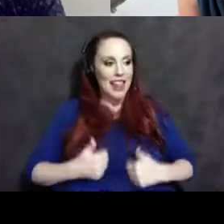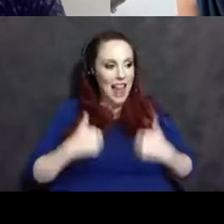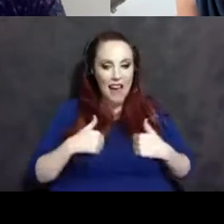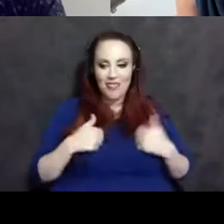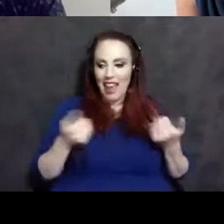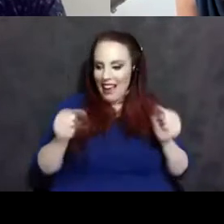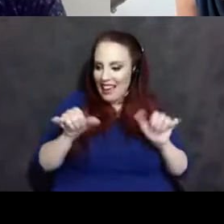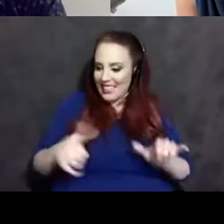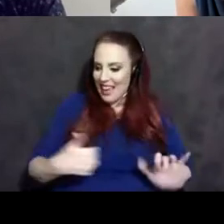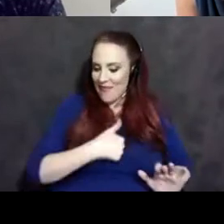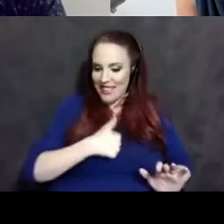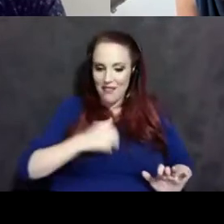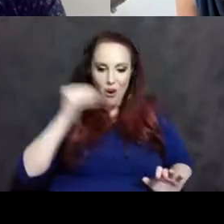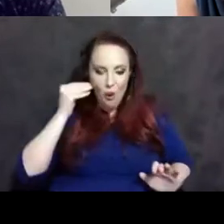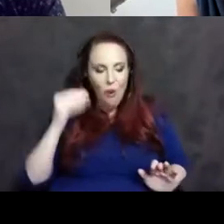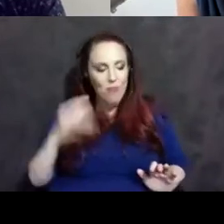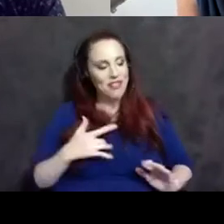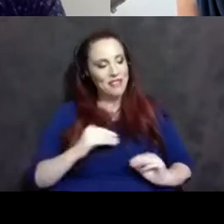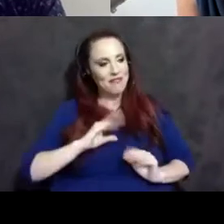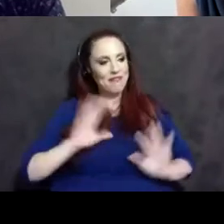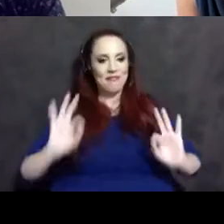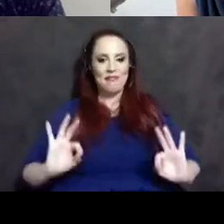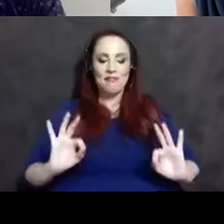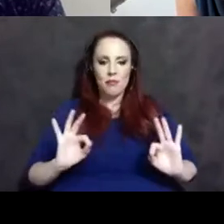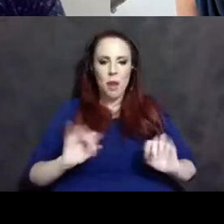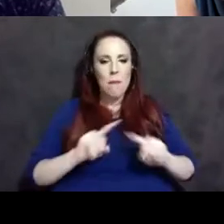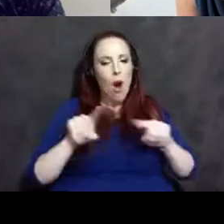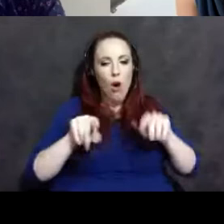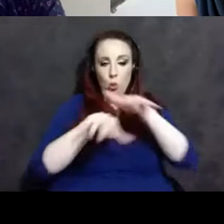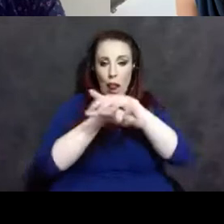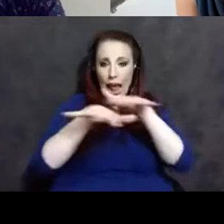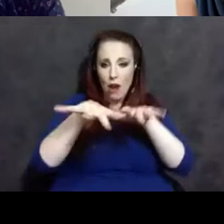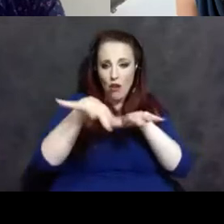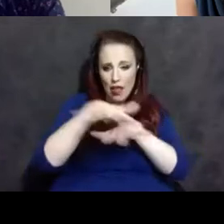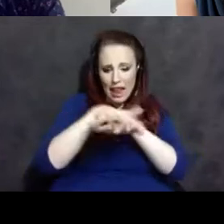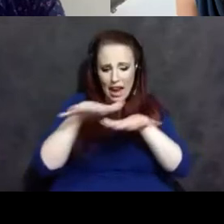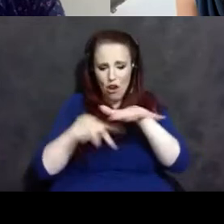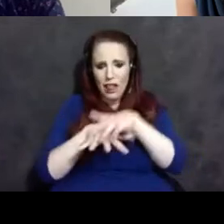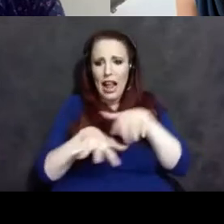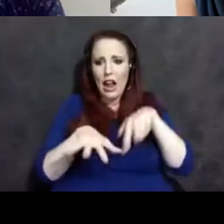And there are layers below that, people in the interpersonal and internal self are trying